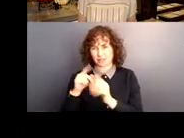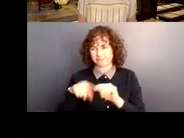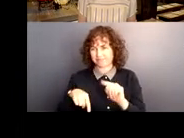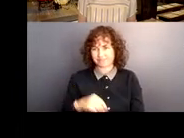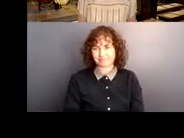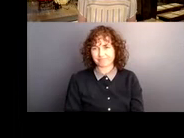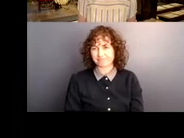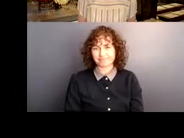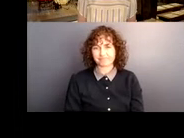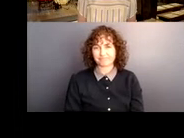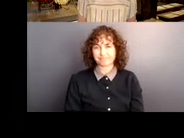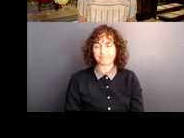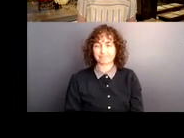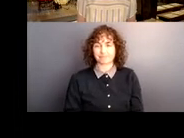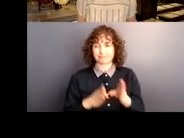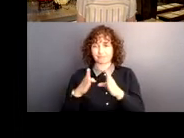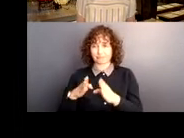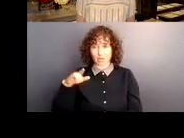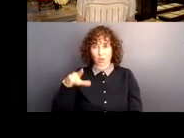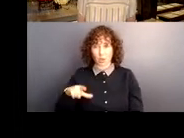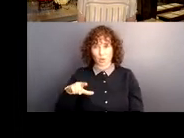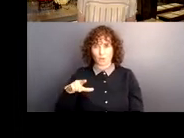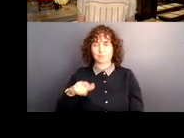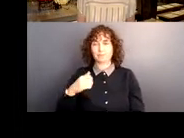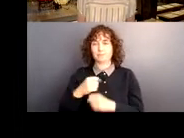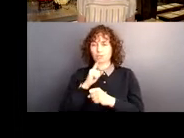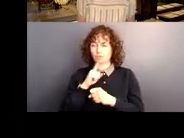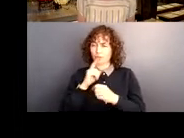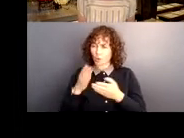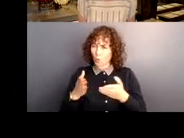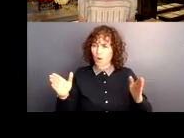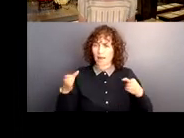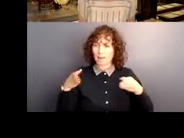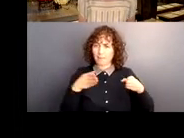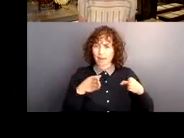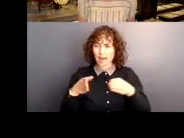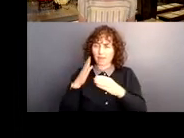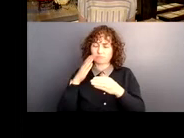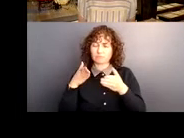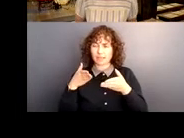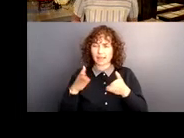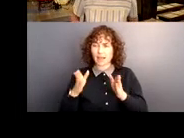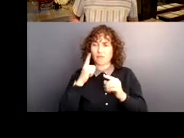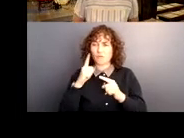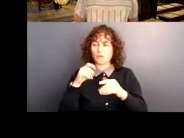Down low, make sure you have wide pathways and clear door ways that allow access to all areas of the room.